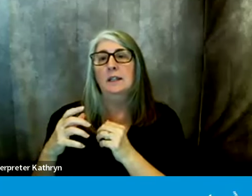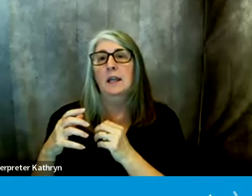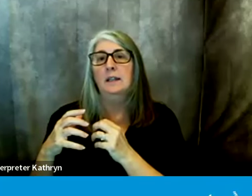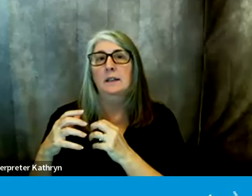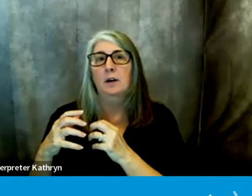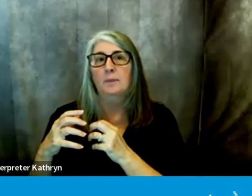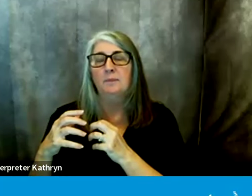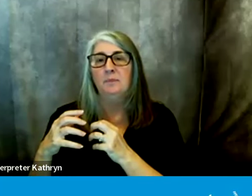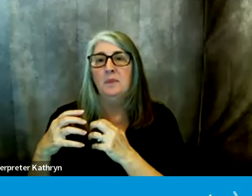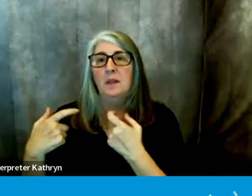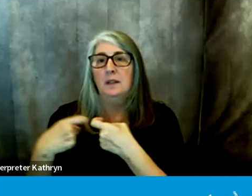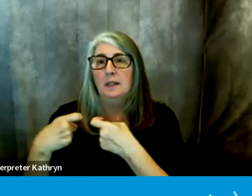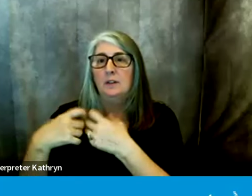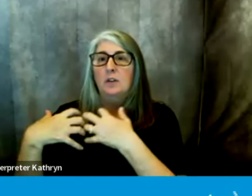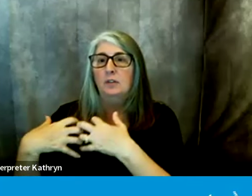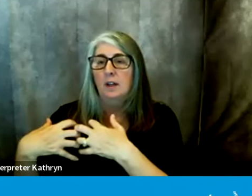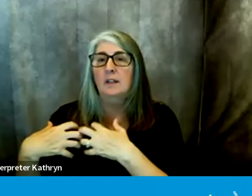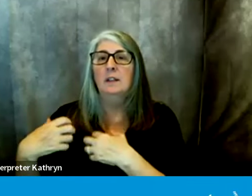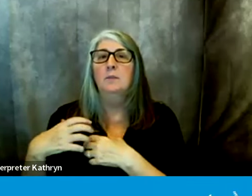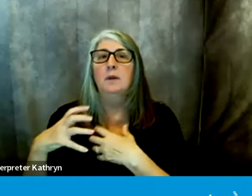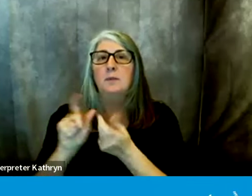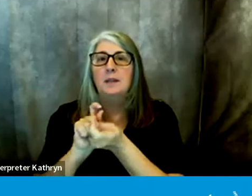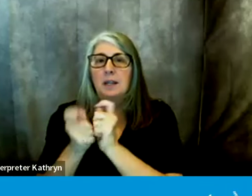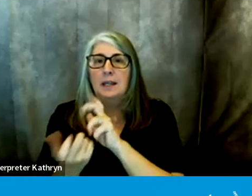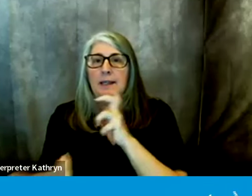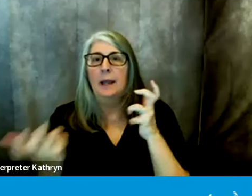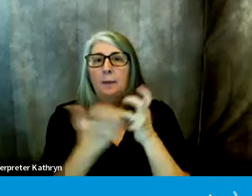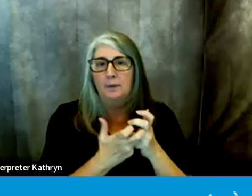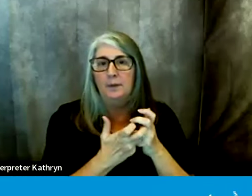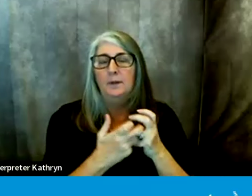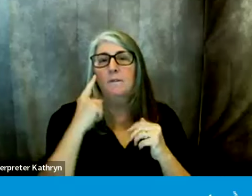but has been adapted to the adult population as well.